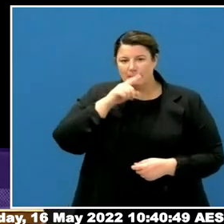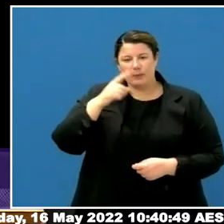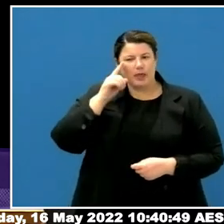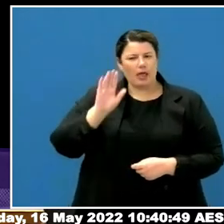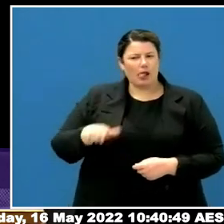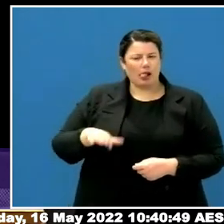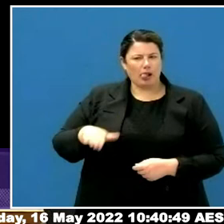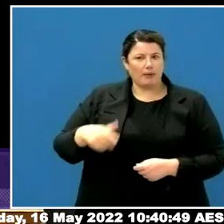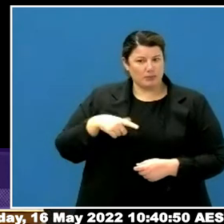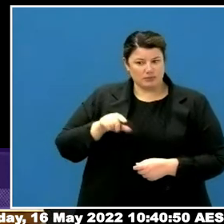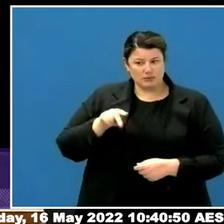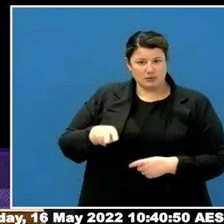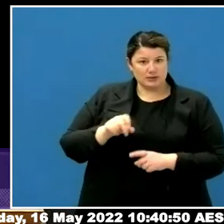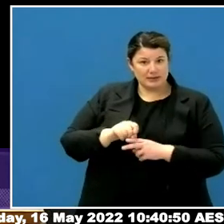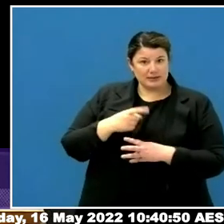because he is nonverbal.